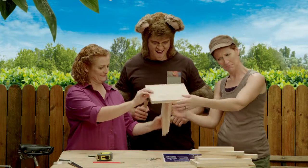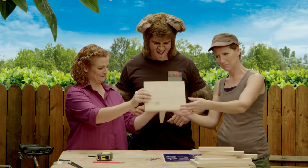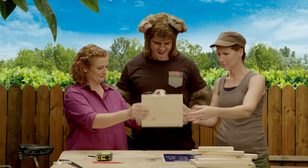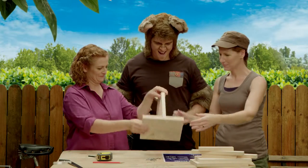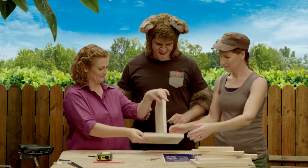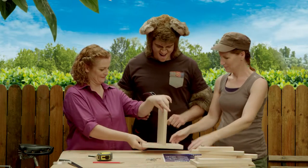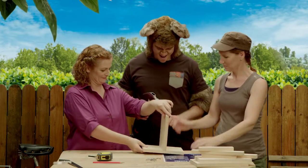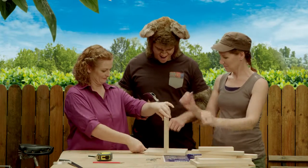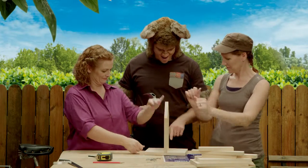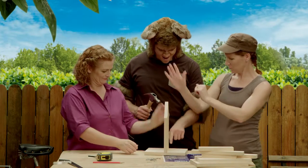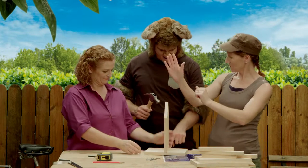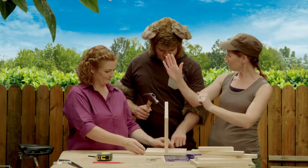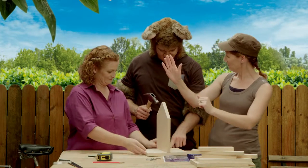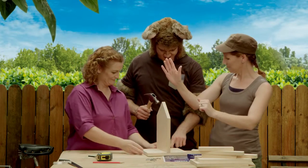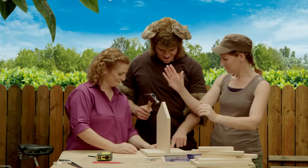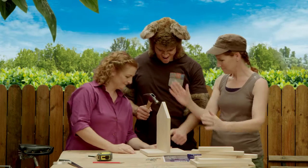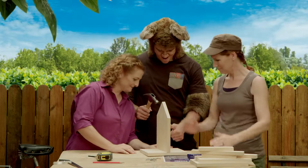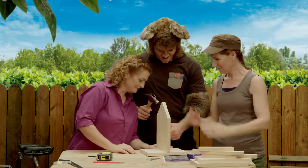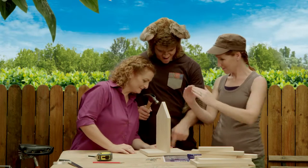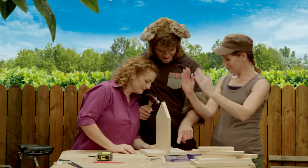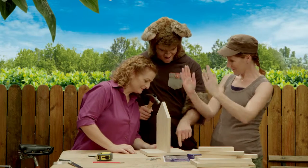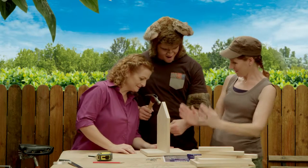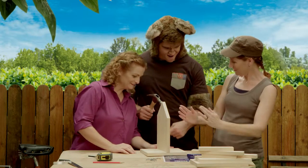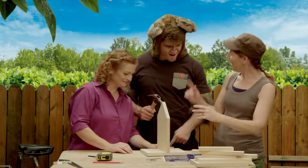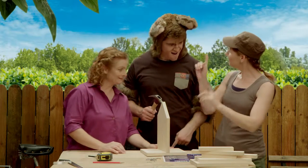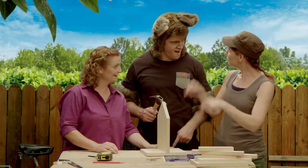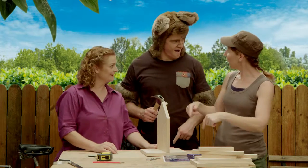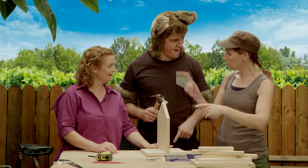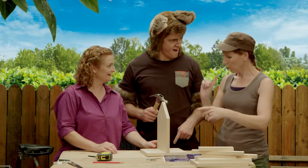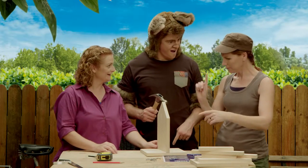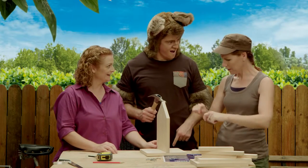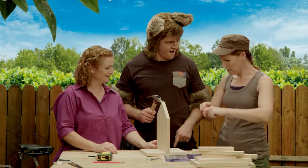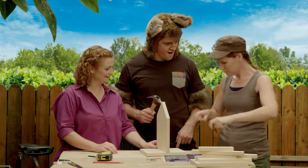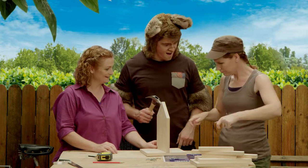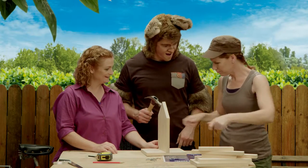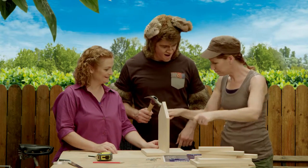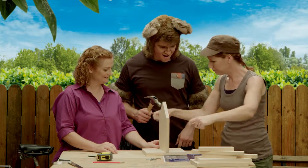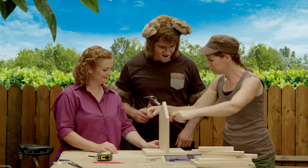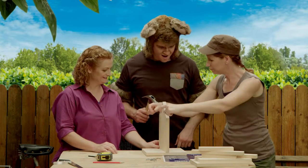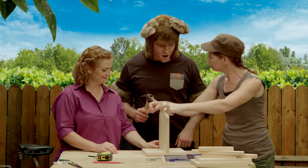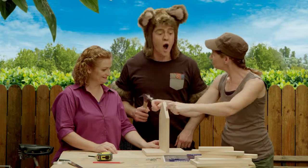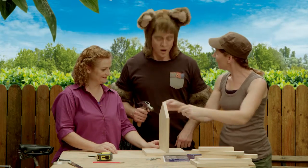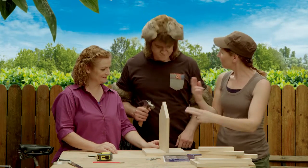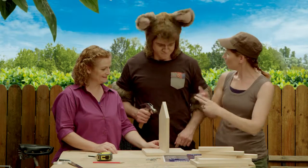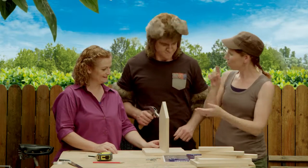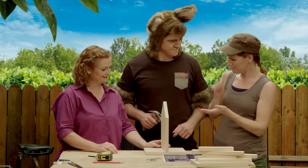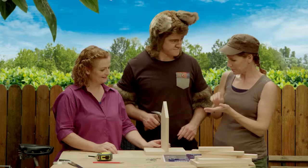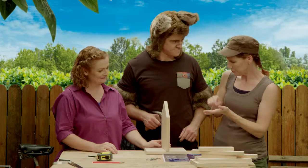Well done, good start. Now we need to put the edges on. Are you ready, Possum? Can you nail these in, please?